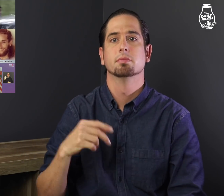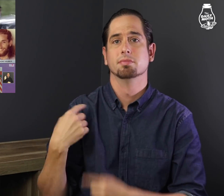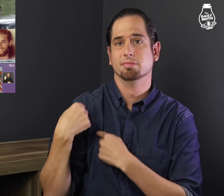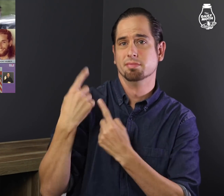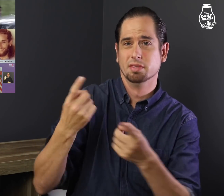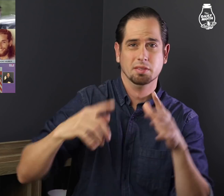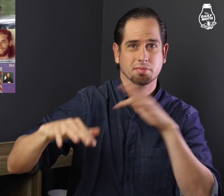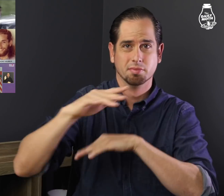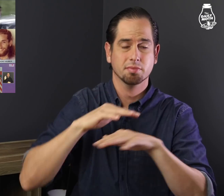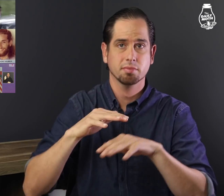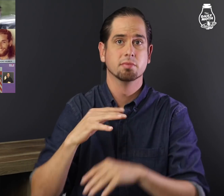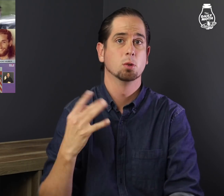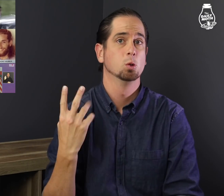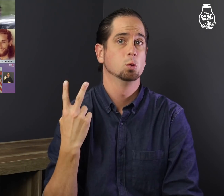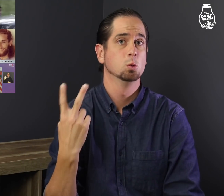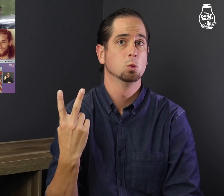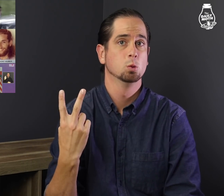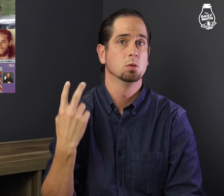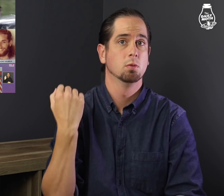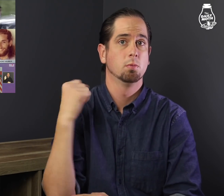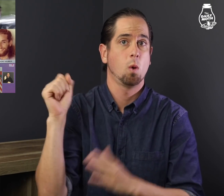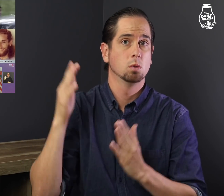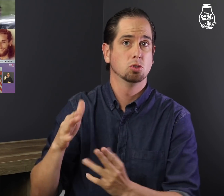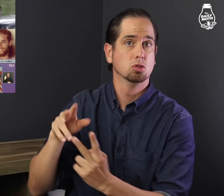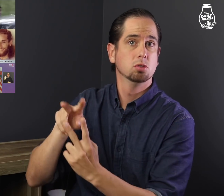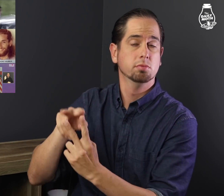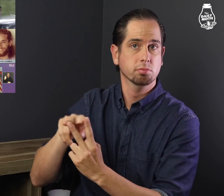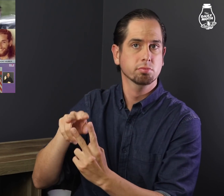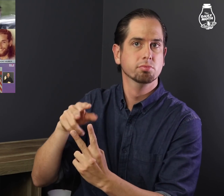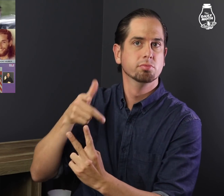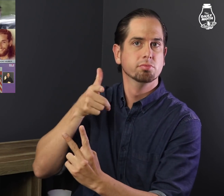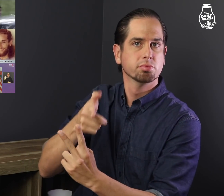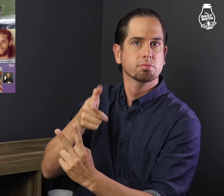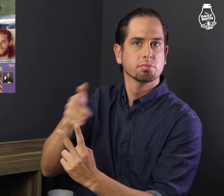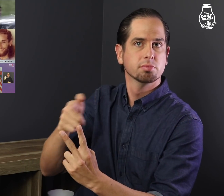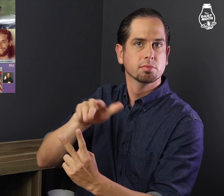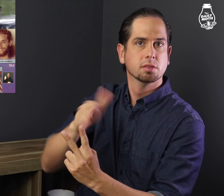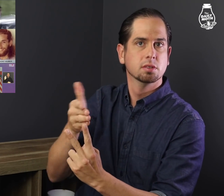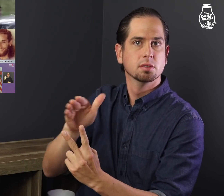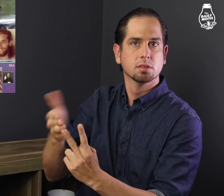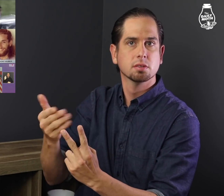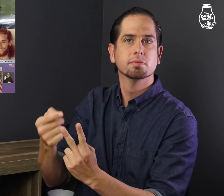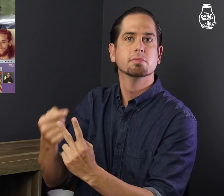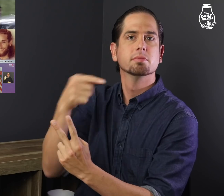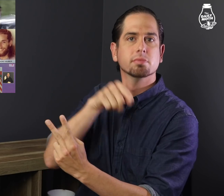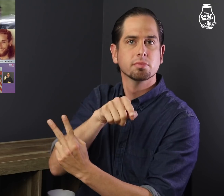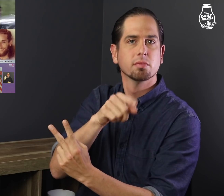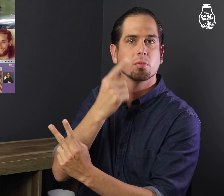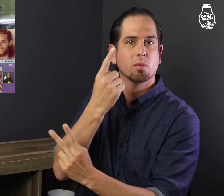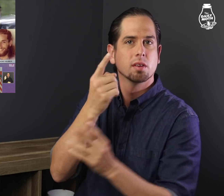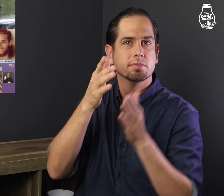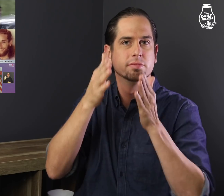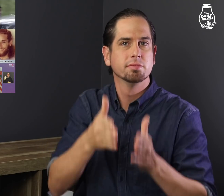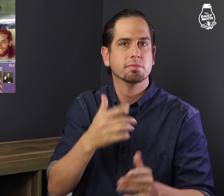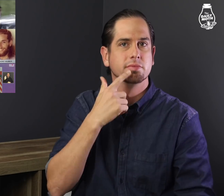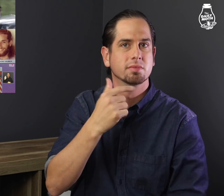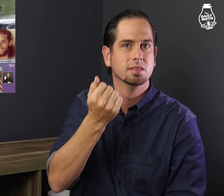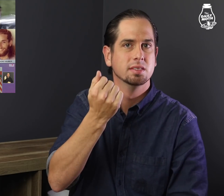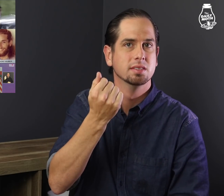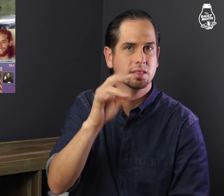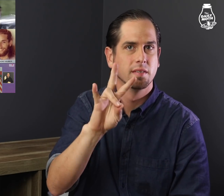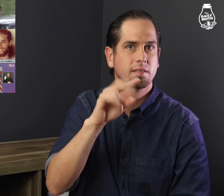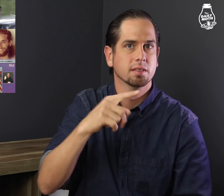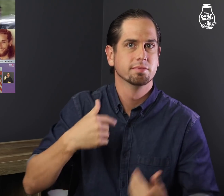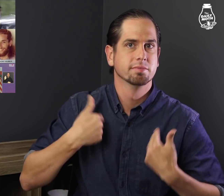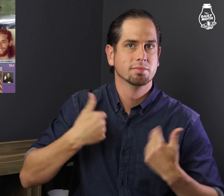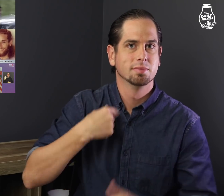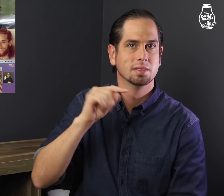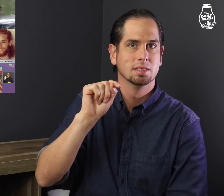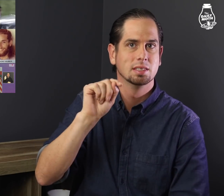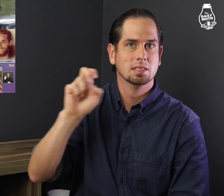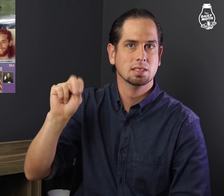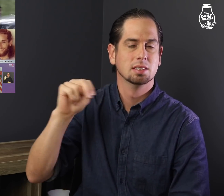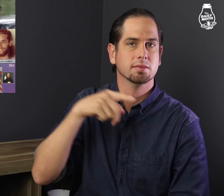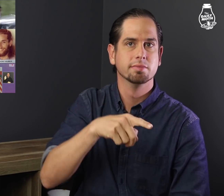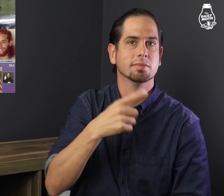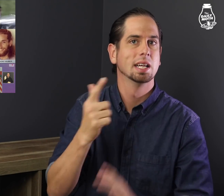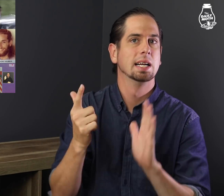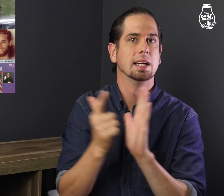Two protesters were shot and killed by a 17-year-old teenager